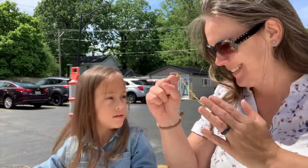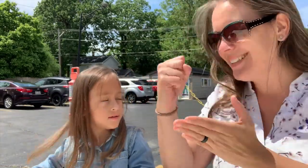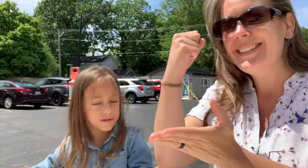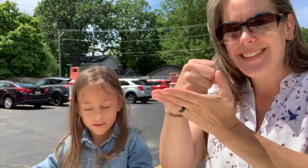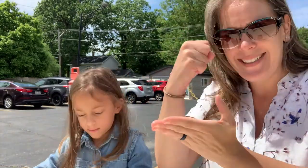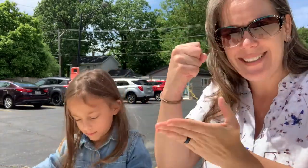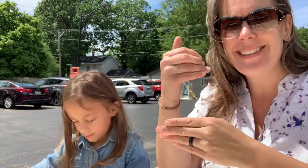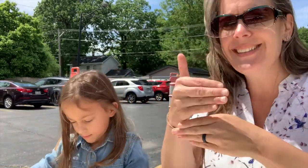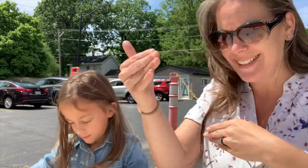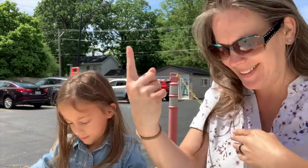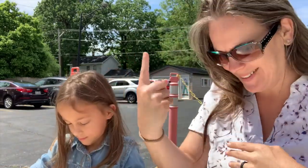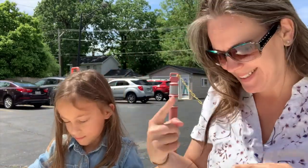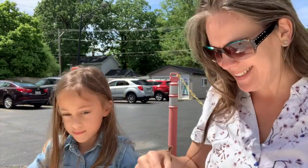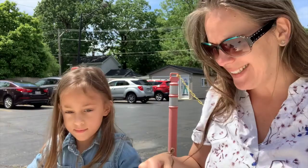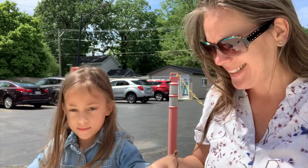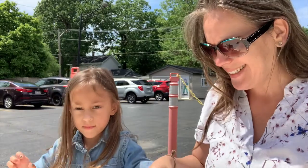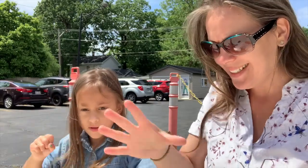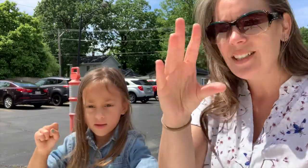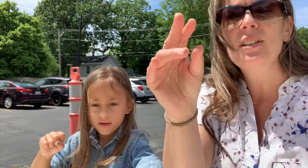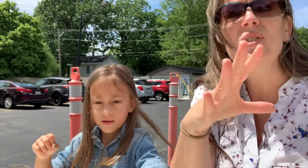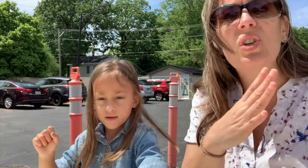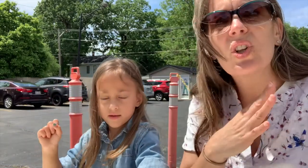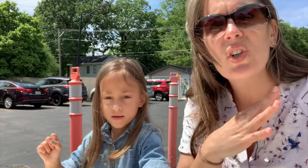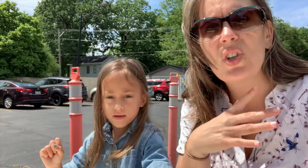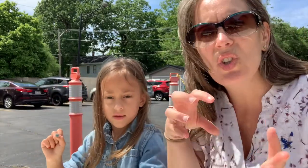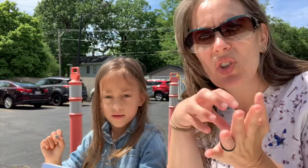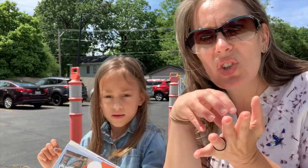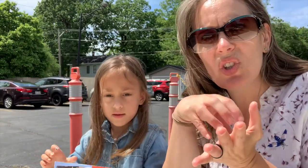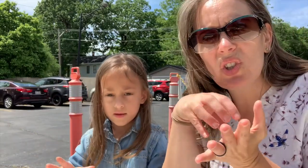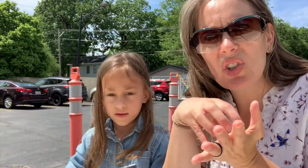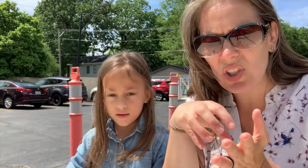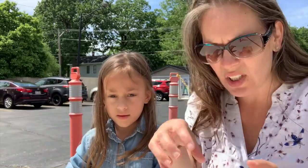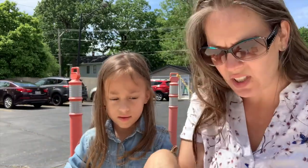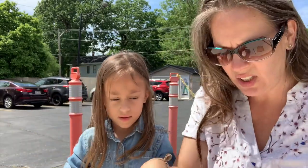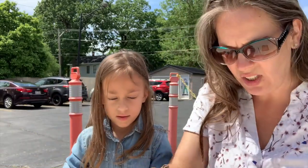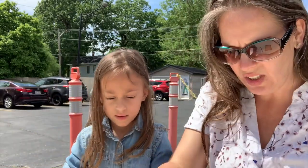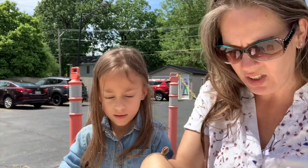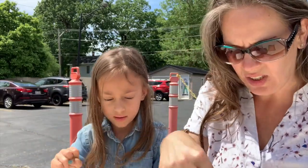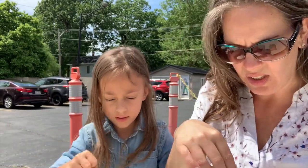Yep, we will get new stamp next one. And so cool look at this cookie!